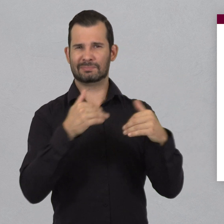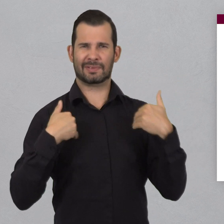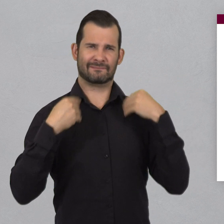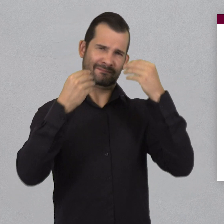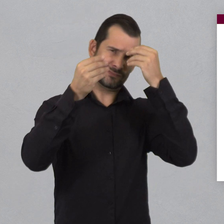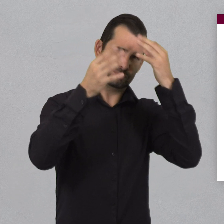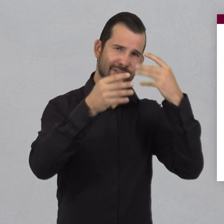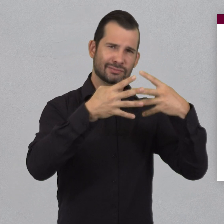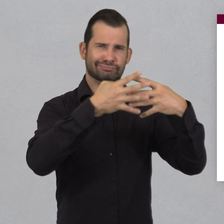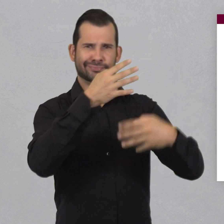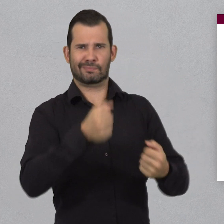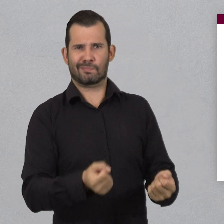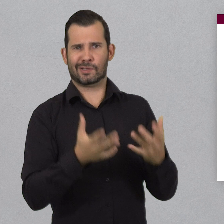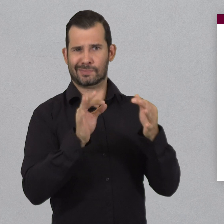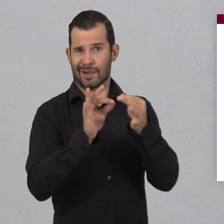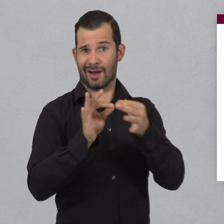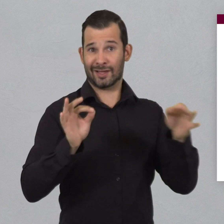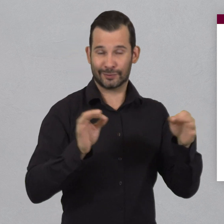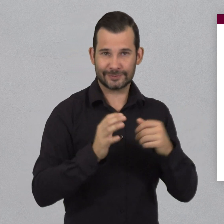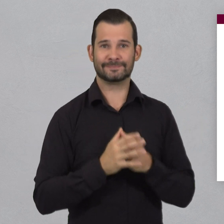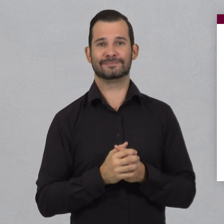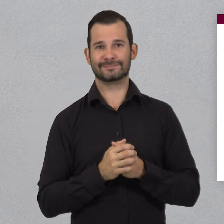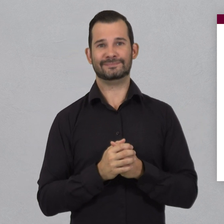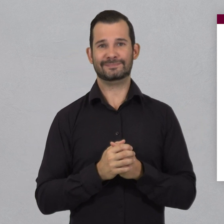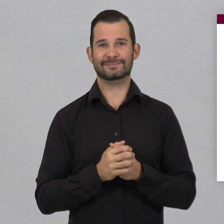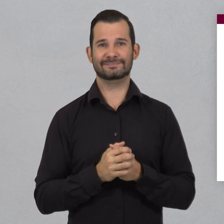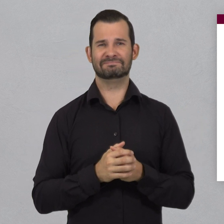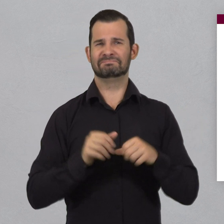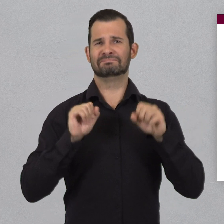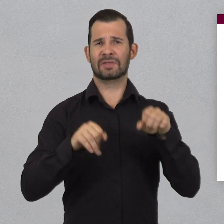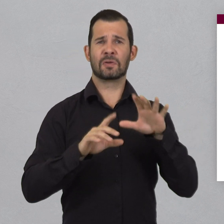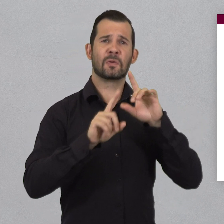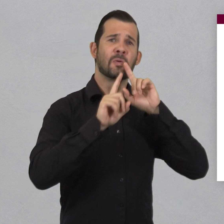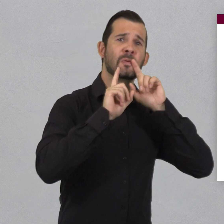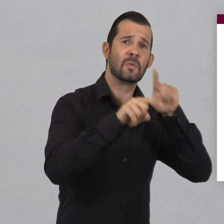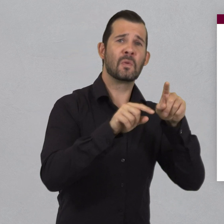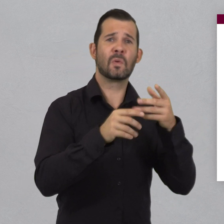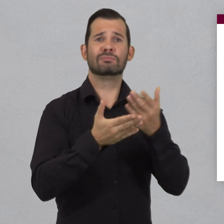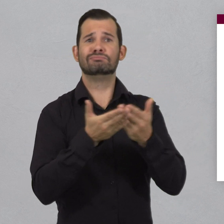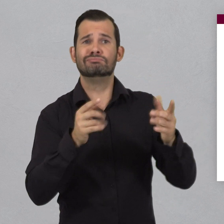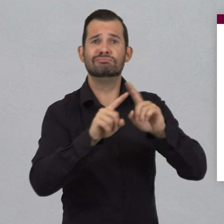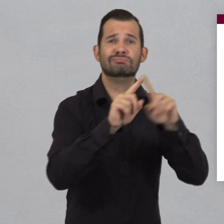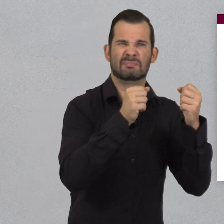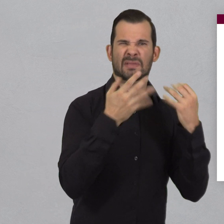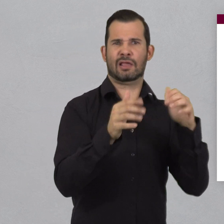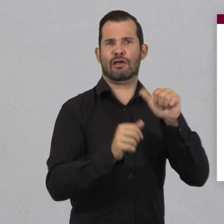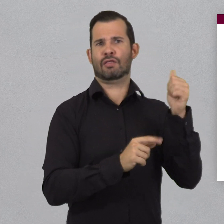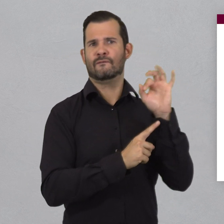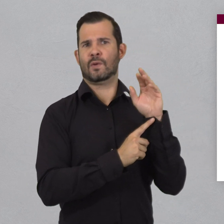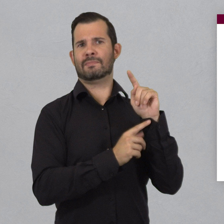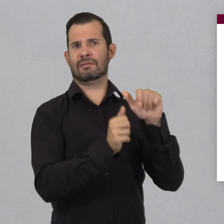and has information in multiple languages. You can also order products in many other formats,